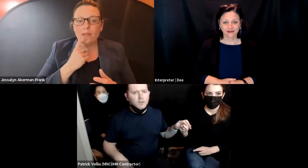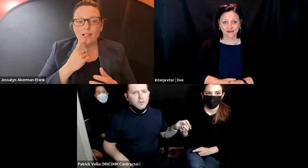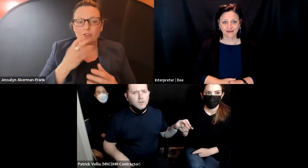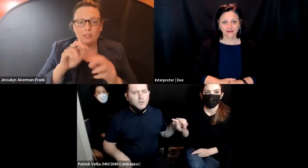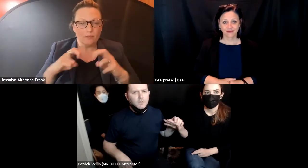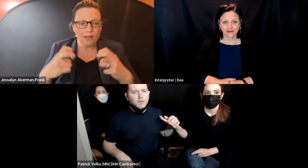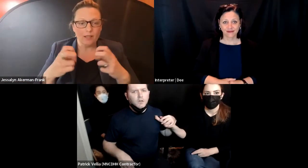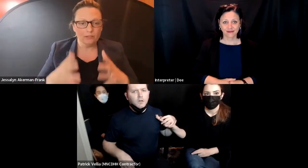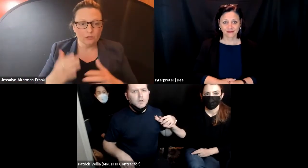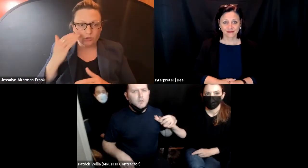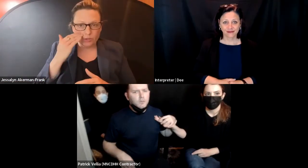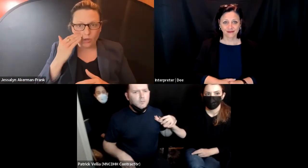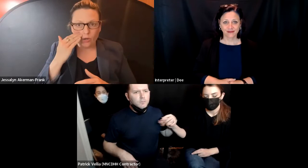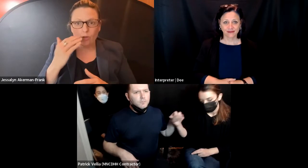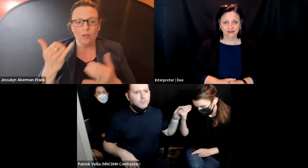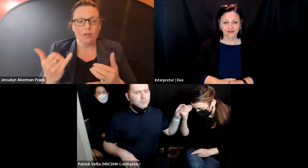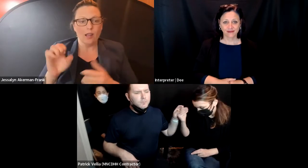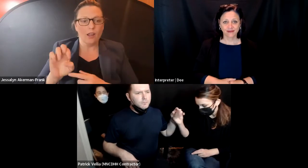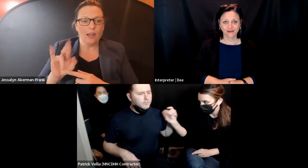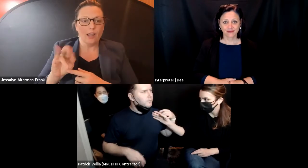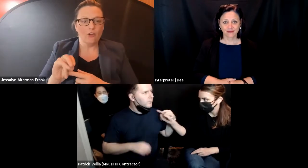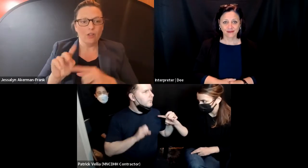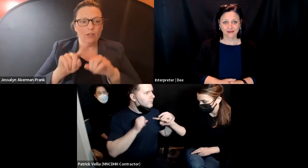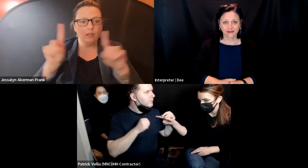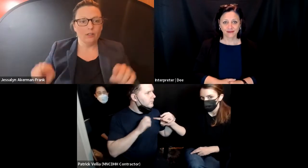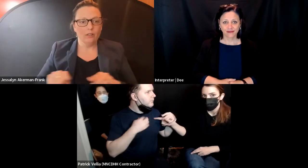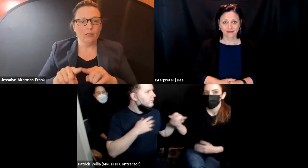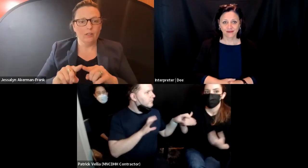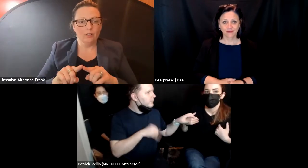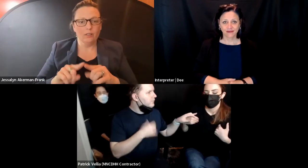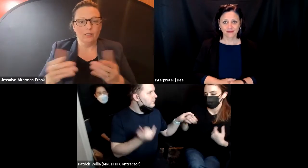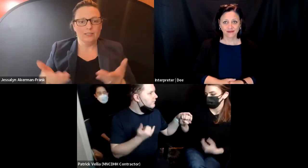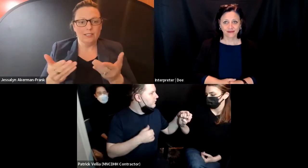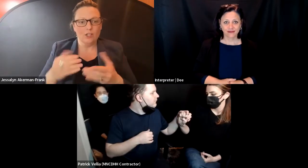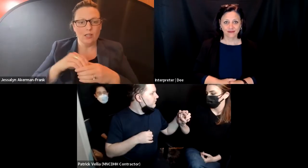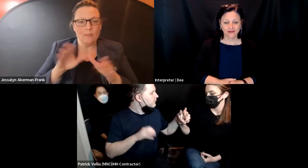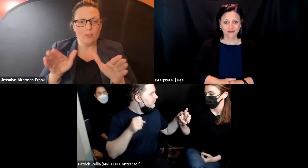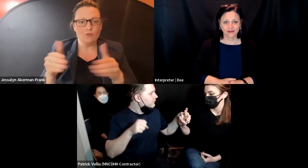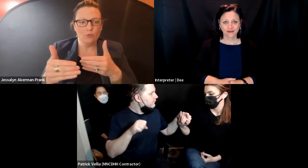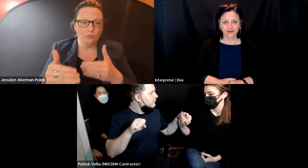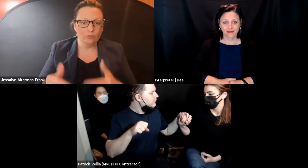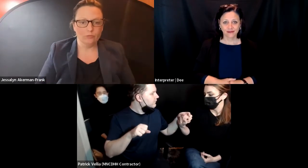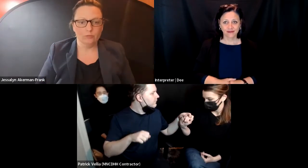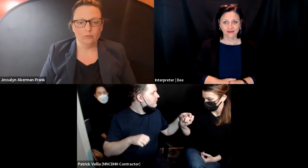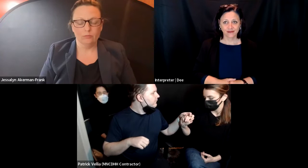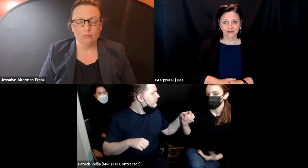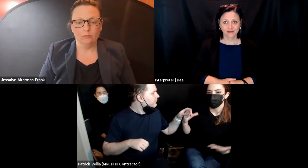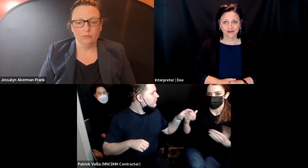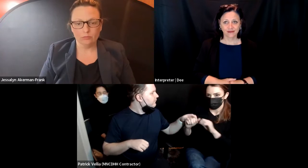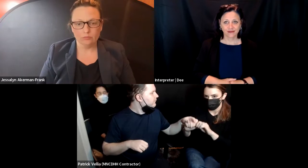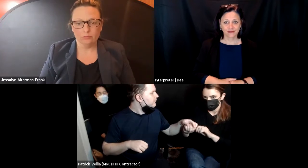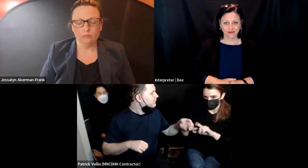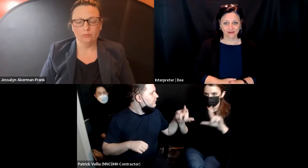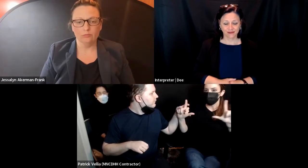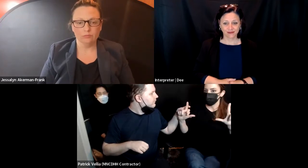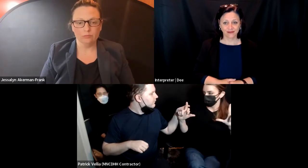And next we'll spotlight Patrick.